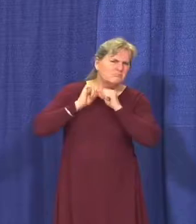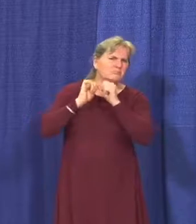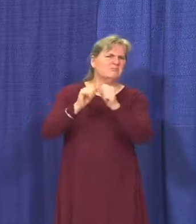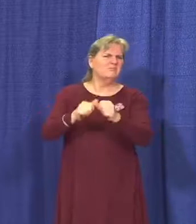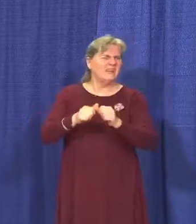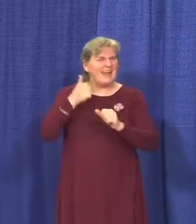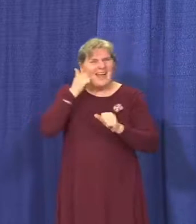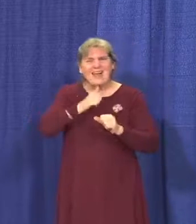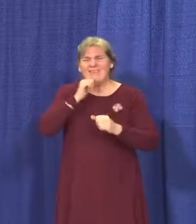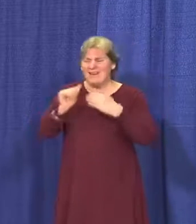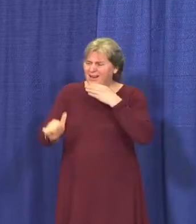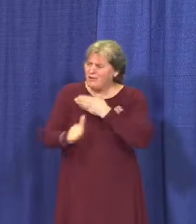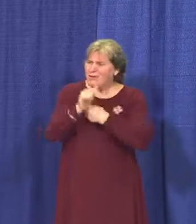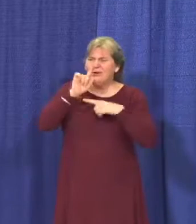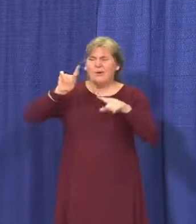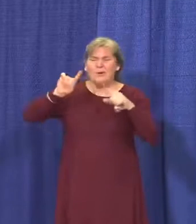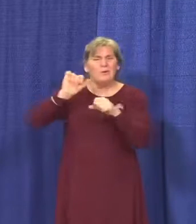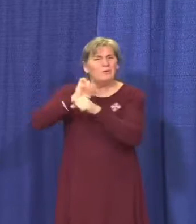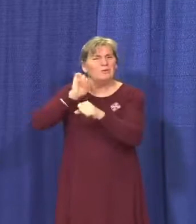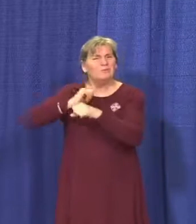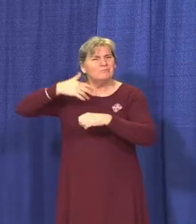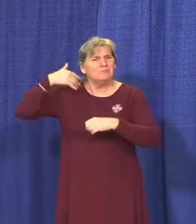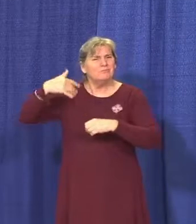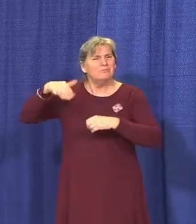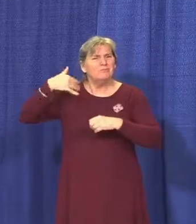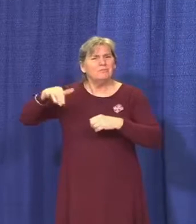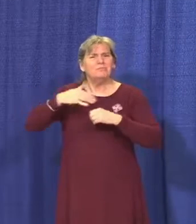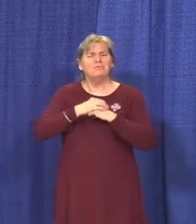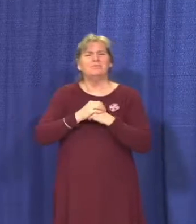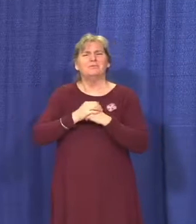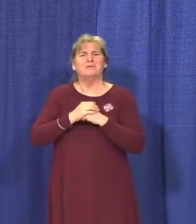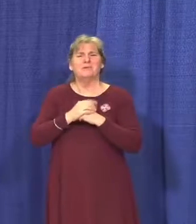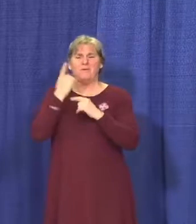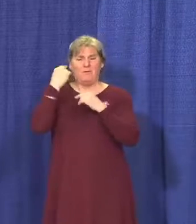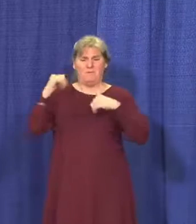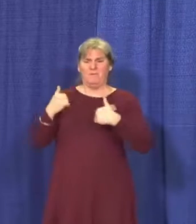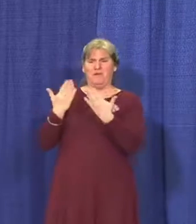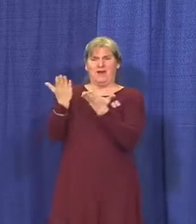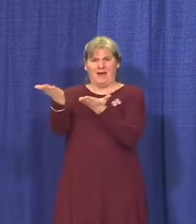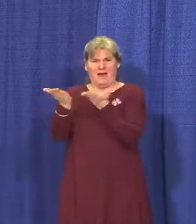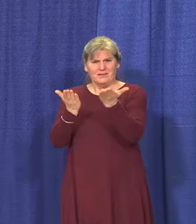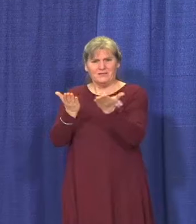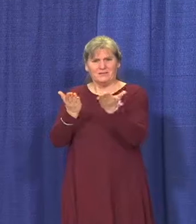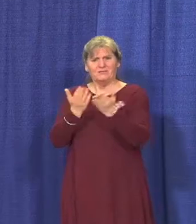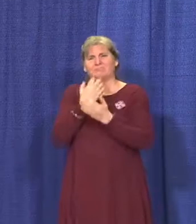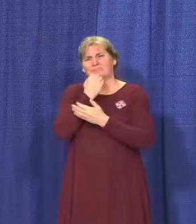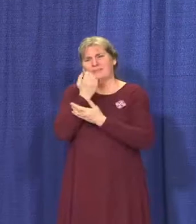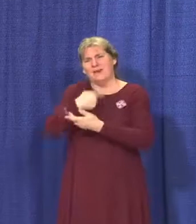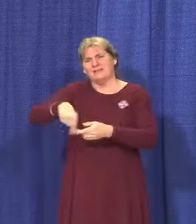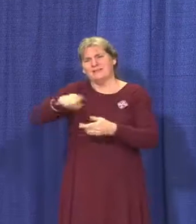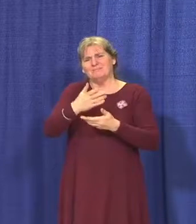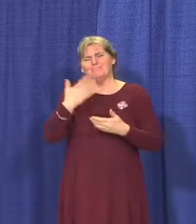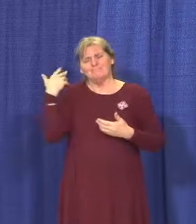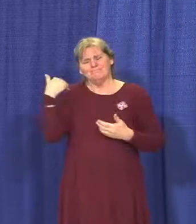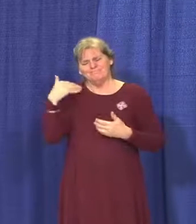risk every day so that we can get the services and care that we need.